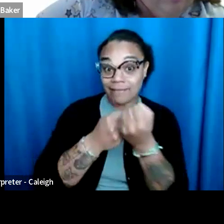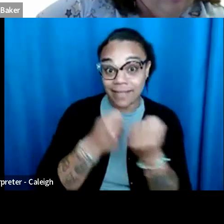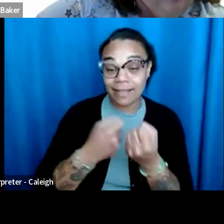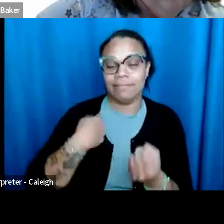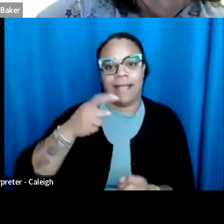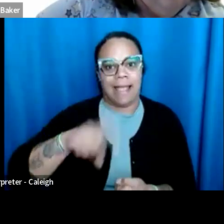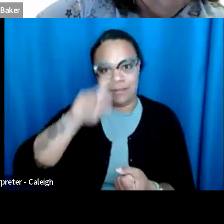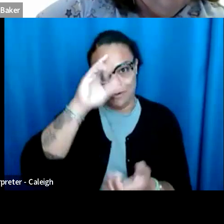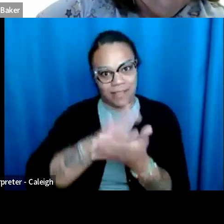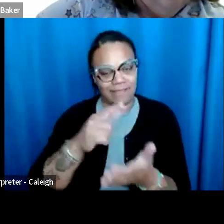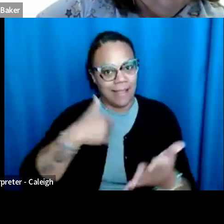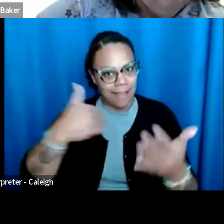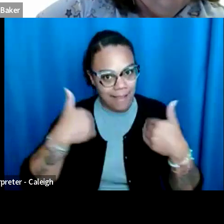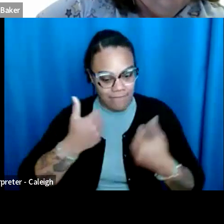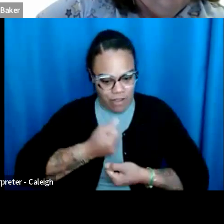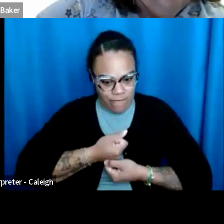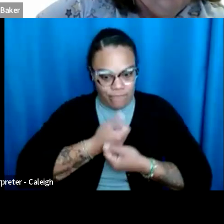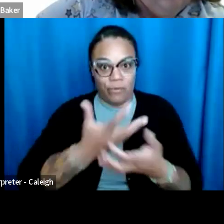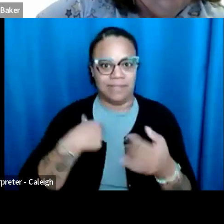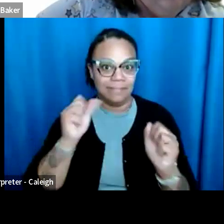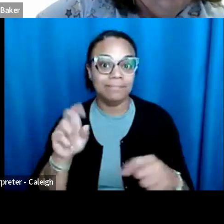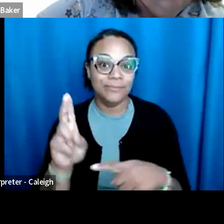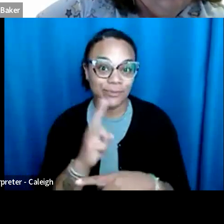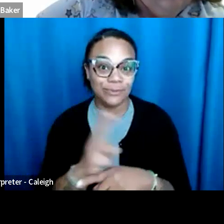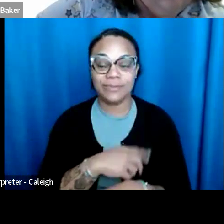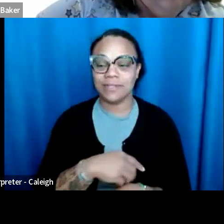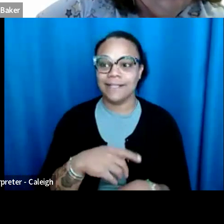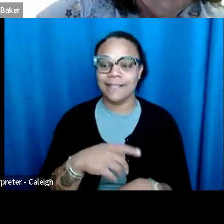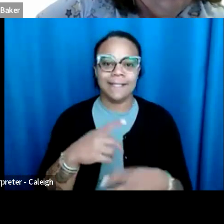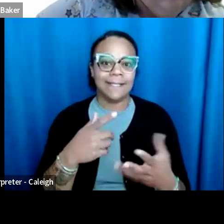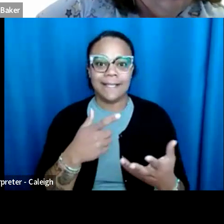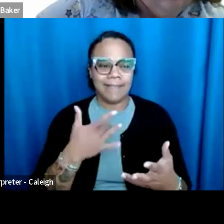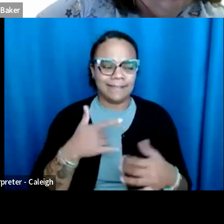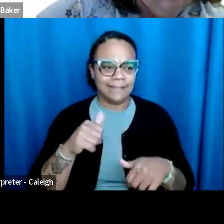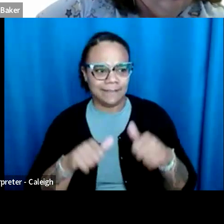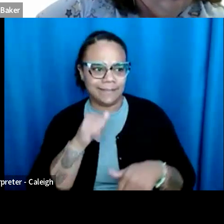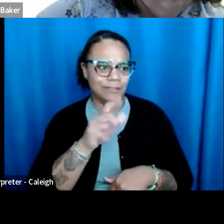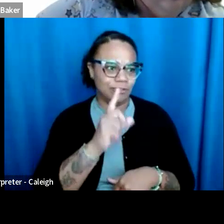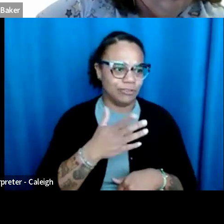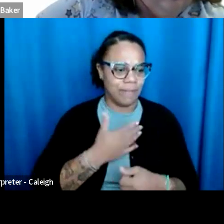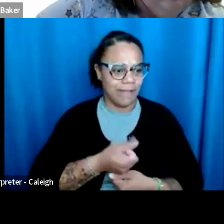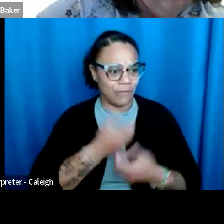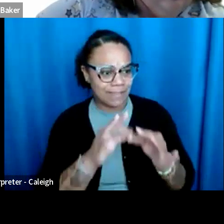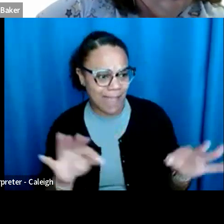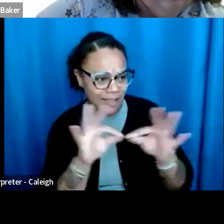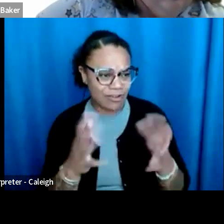that I had a voice to be able to use, and not knowing if my voice mattered, or if it was important. And it took a lot of courage